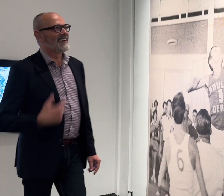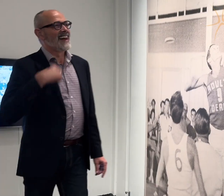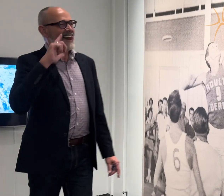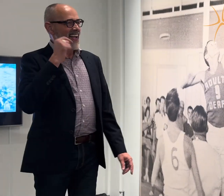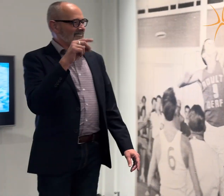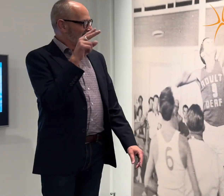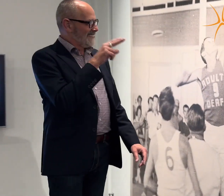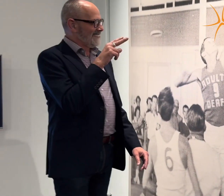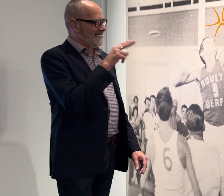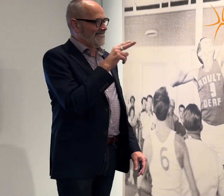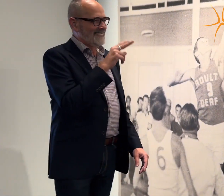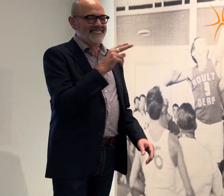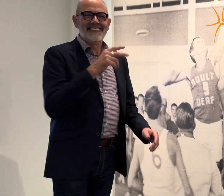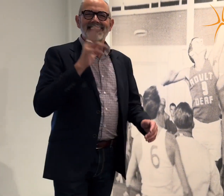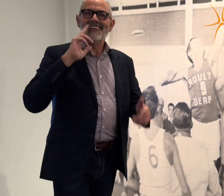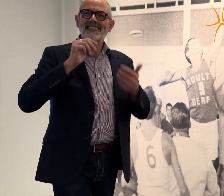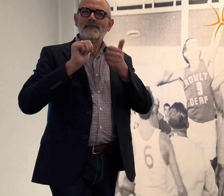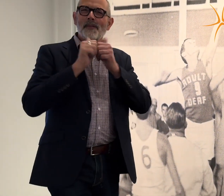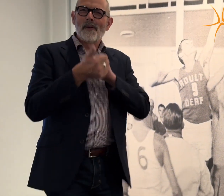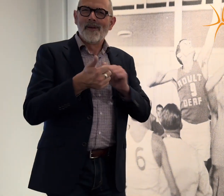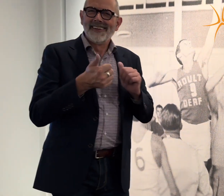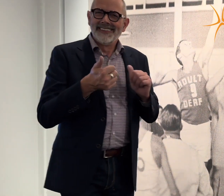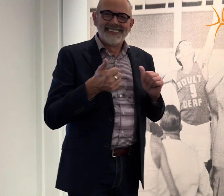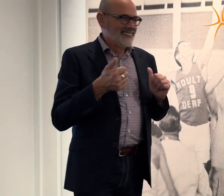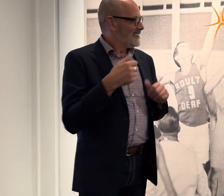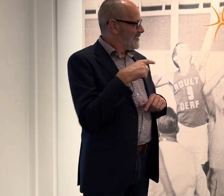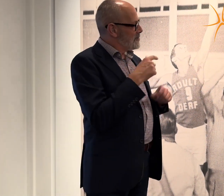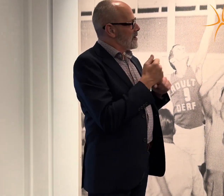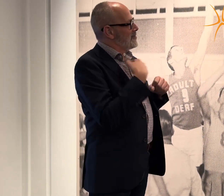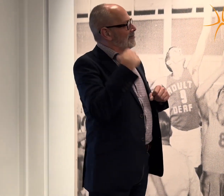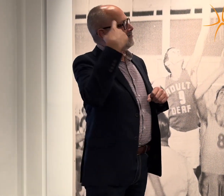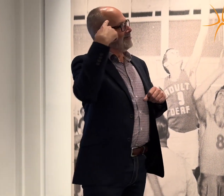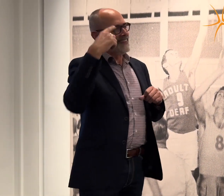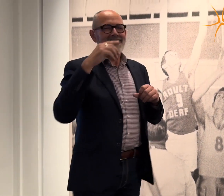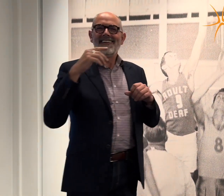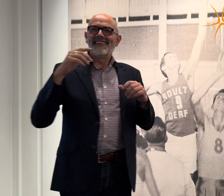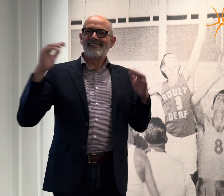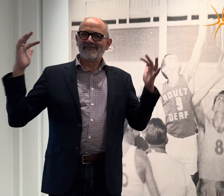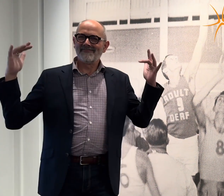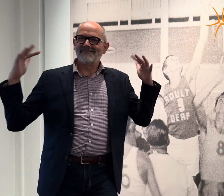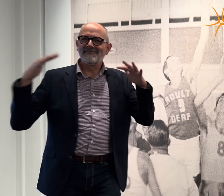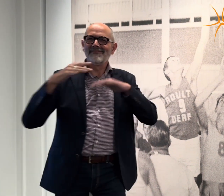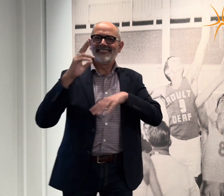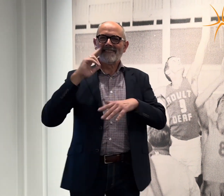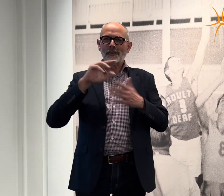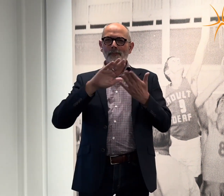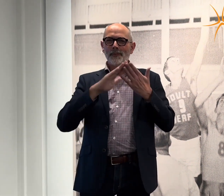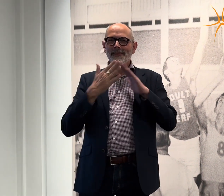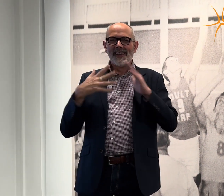I love Deaf sport! It makes me think of how the Deaf community